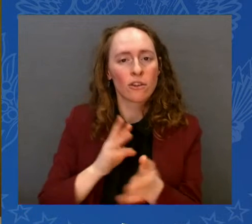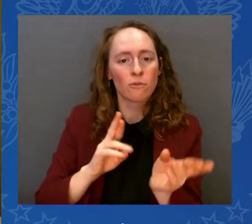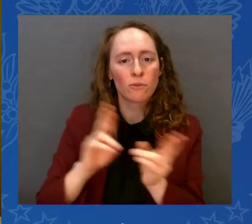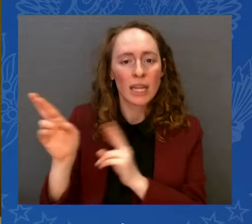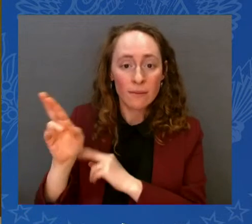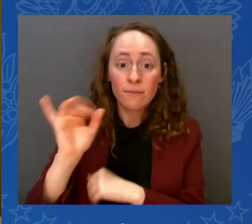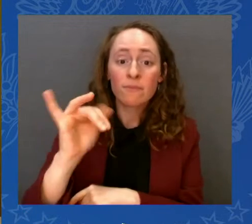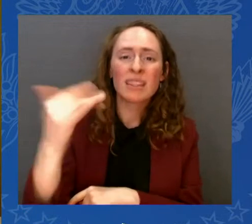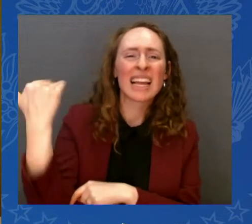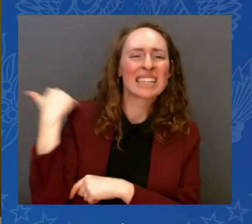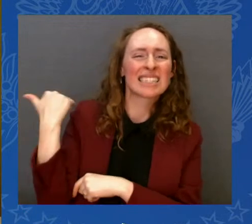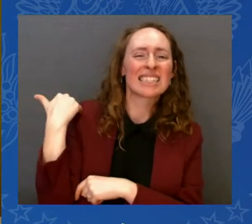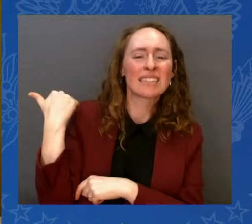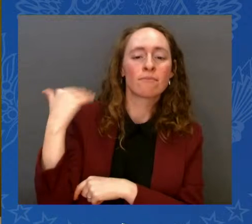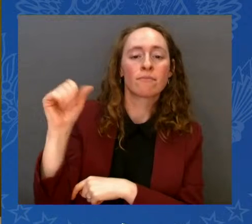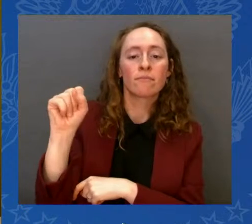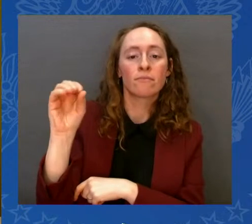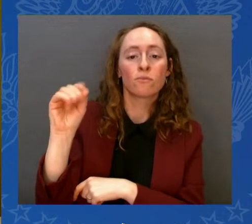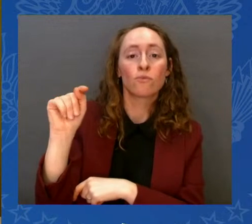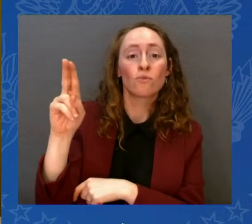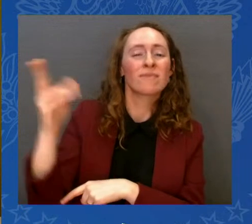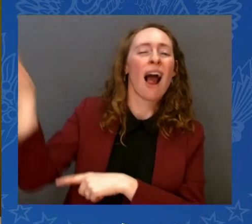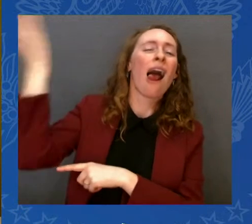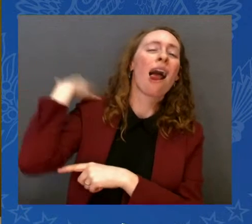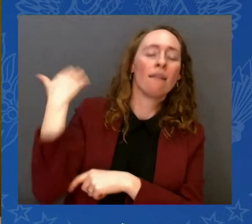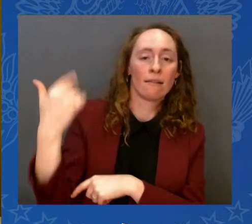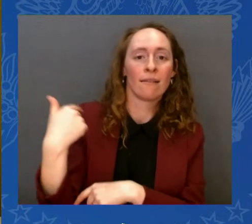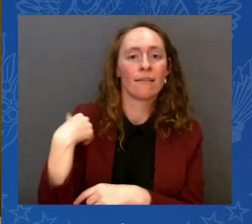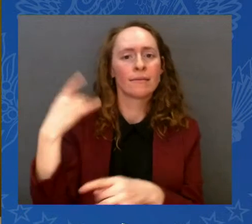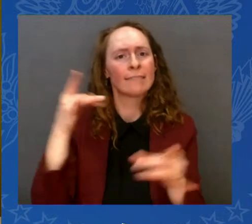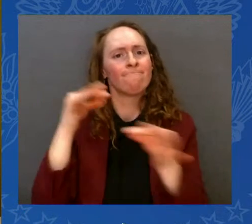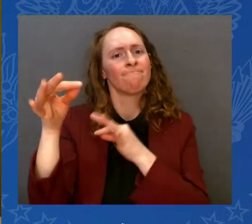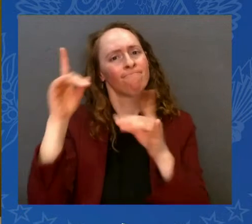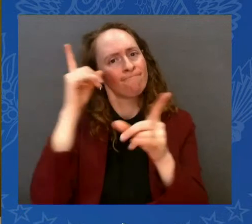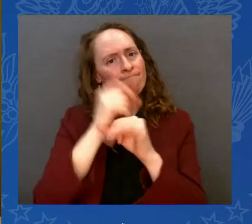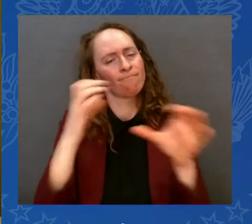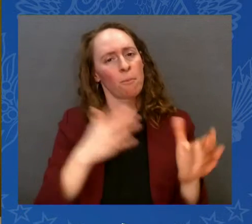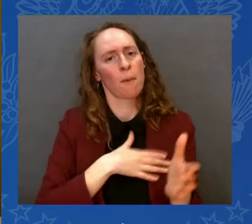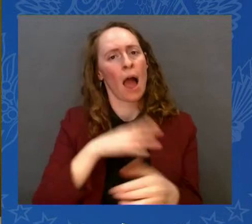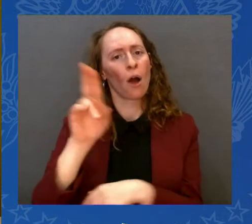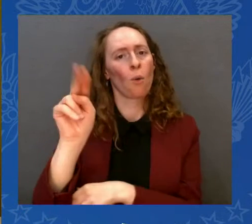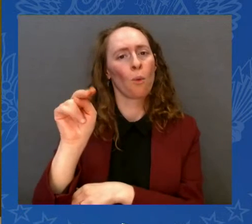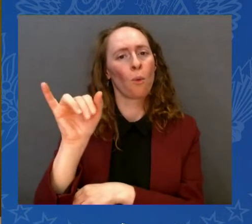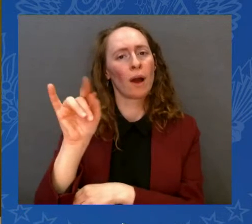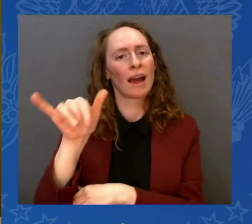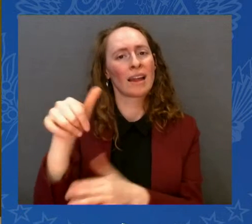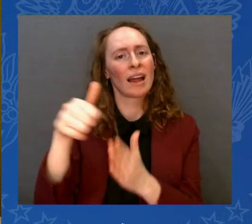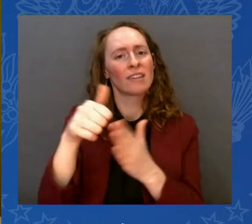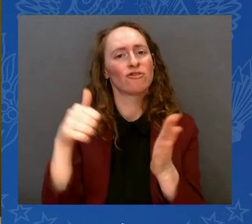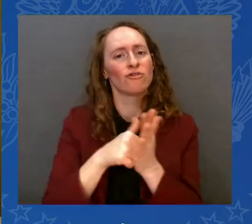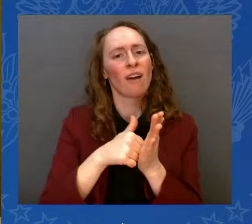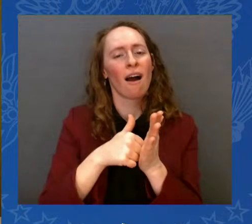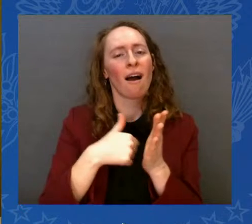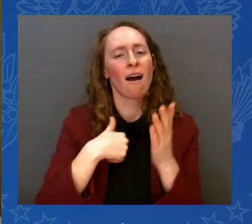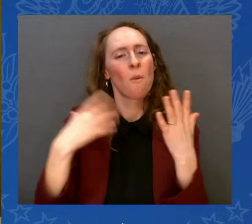We've seized over 23,000 pounds of fentanyl that -- thousands of Americans are dying every day from fentanyl.